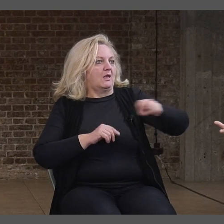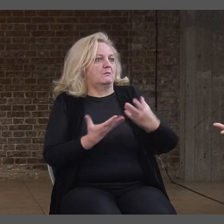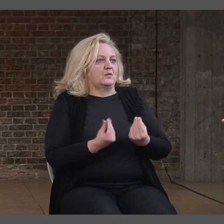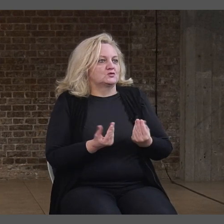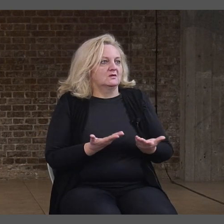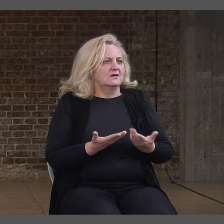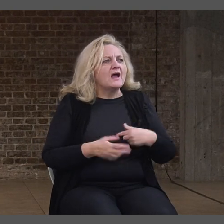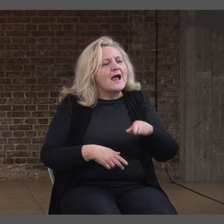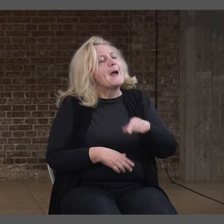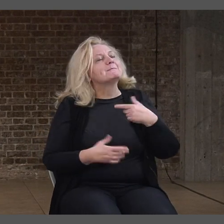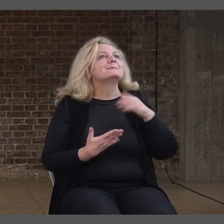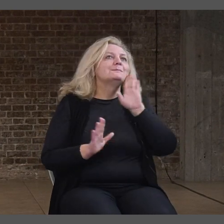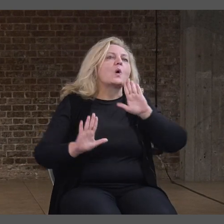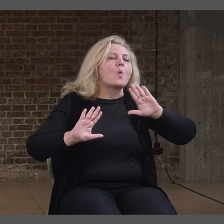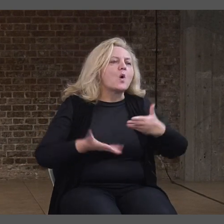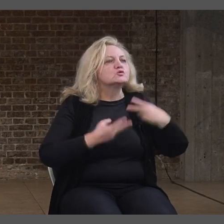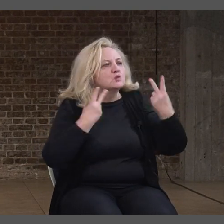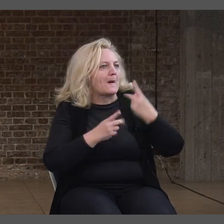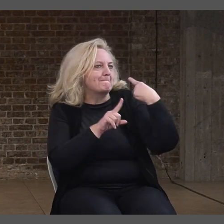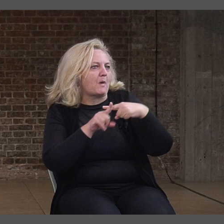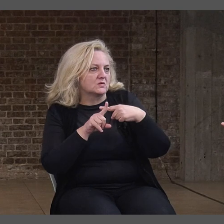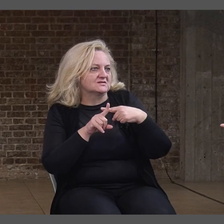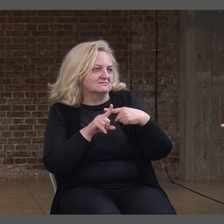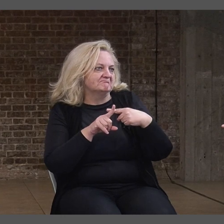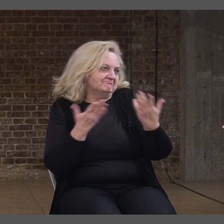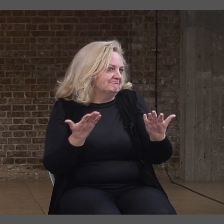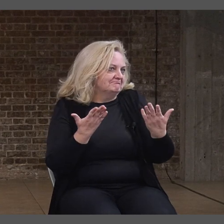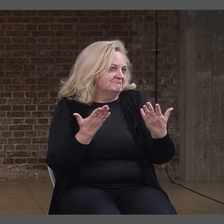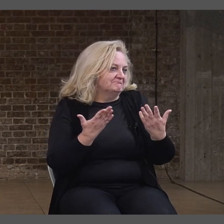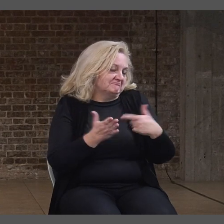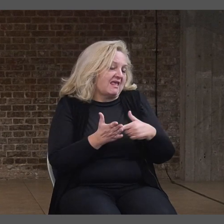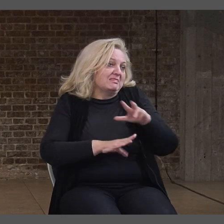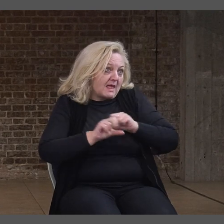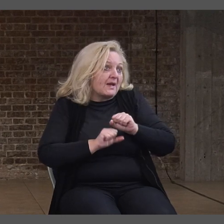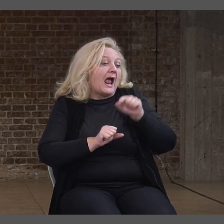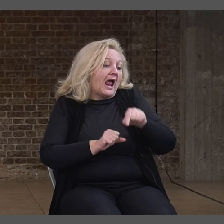Also you have to look for the positives of being person with a hearing disability.